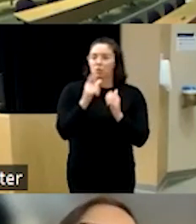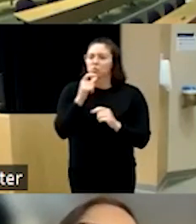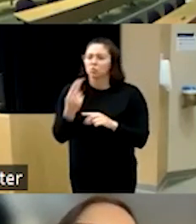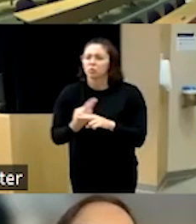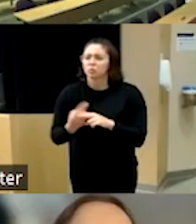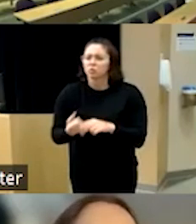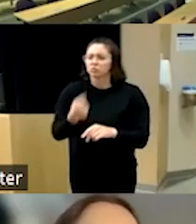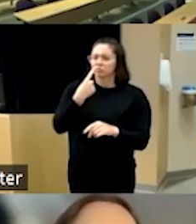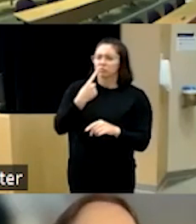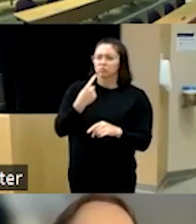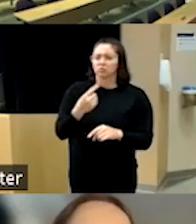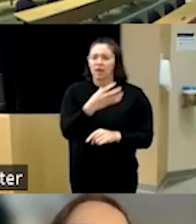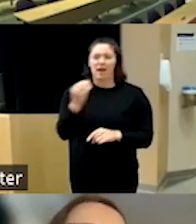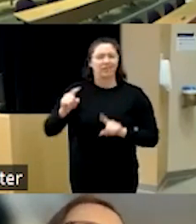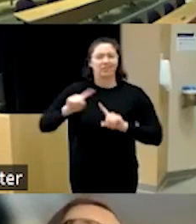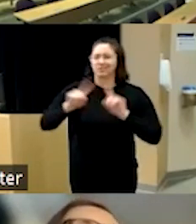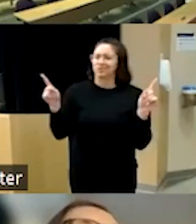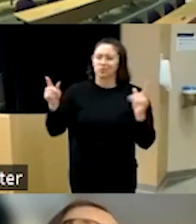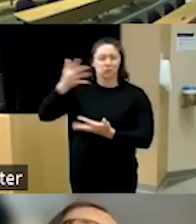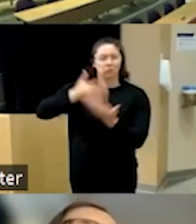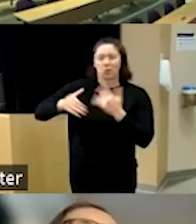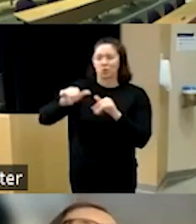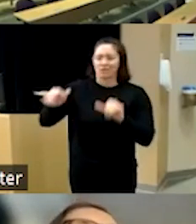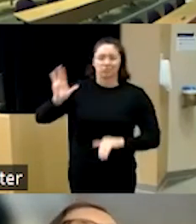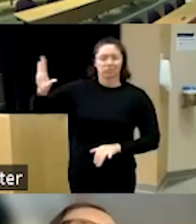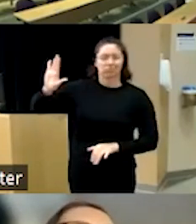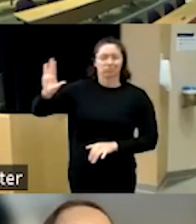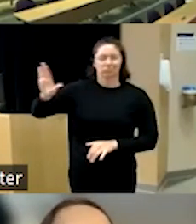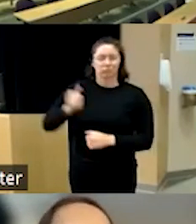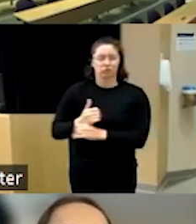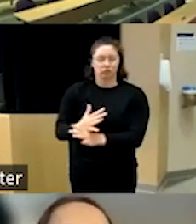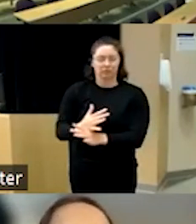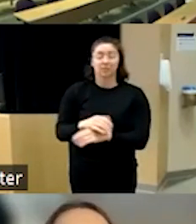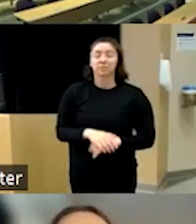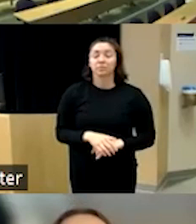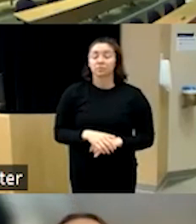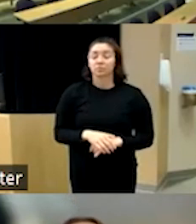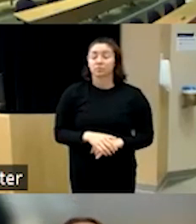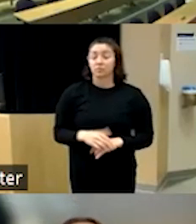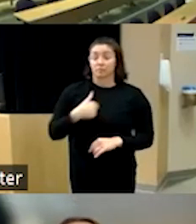have a completely different social system um so when I started with pain therapy I did see